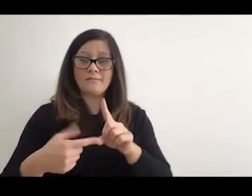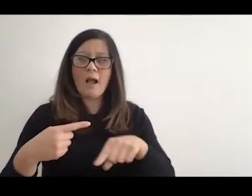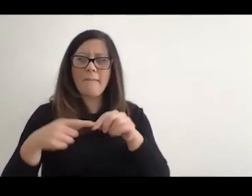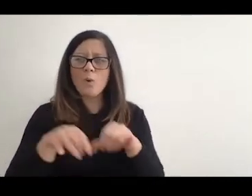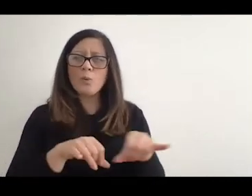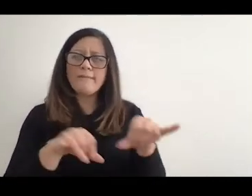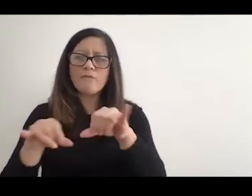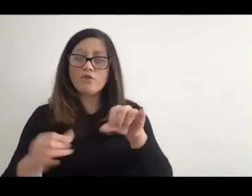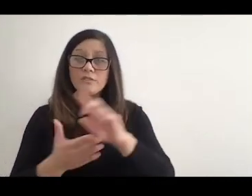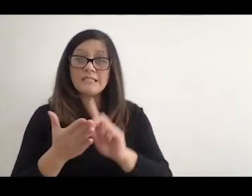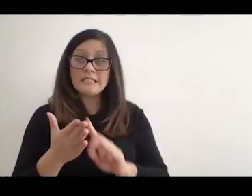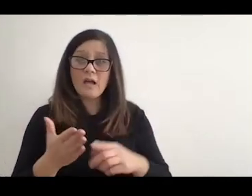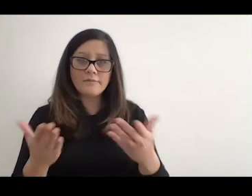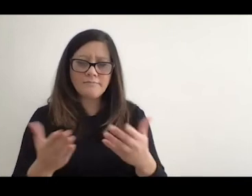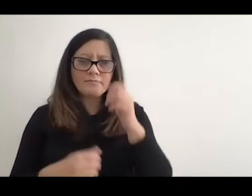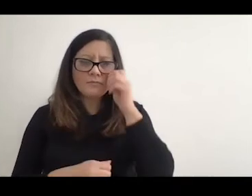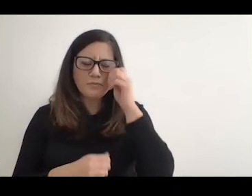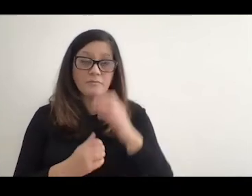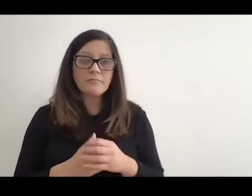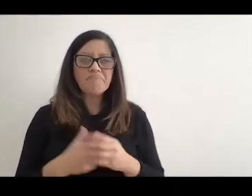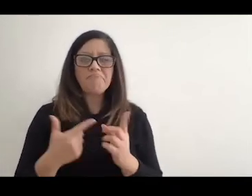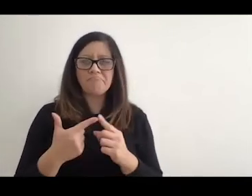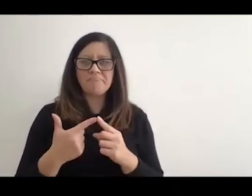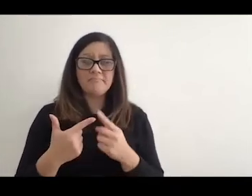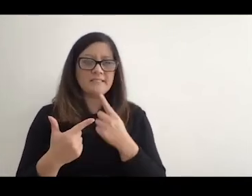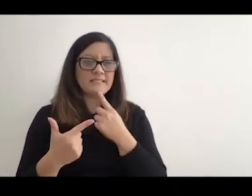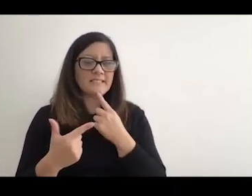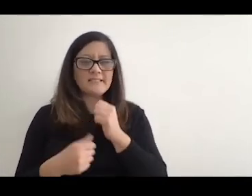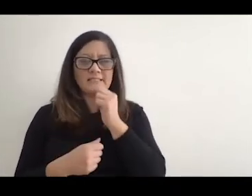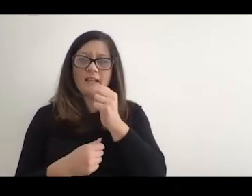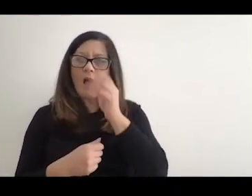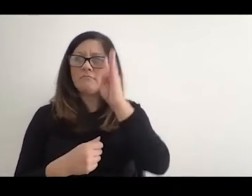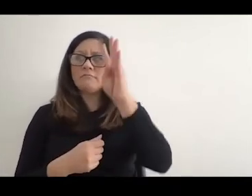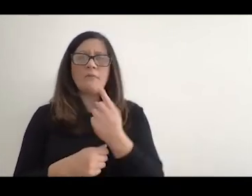is that Universal Design says. We're not trying to do a one size fits all,